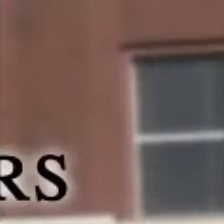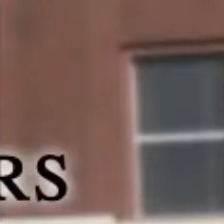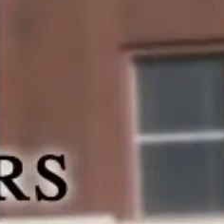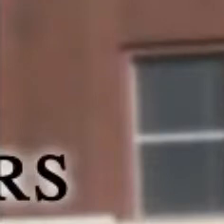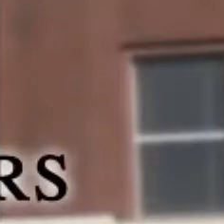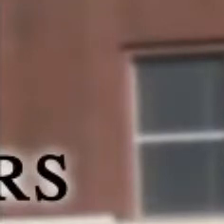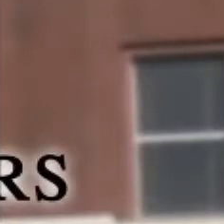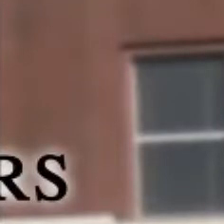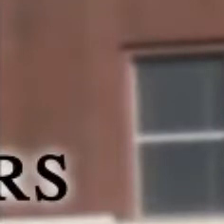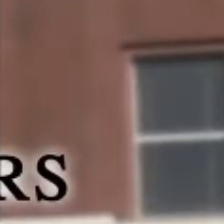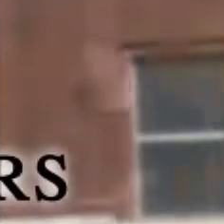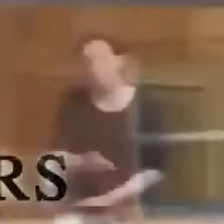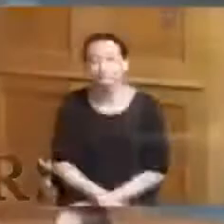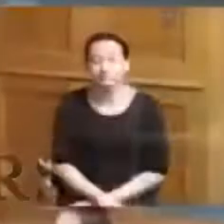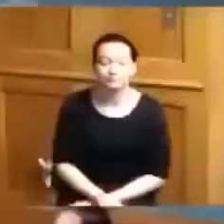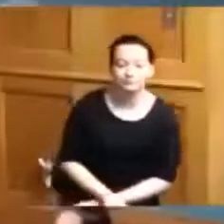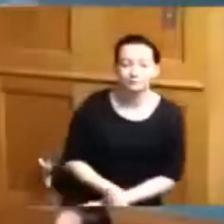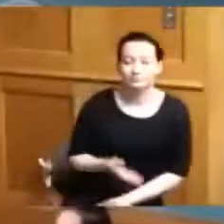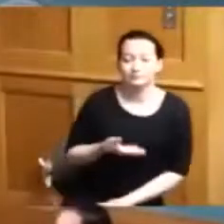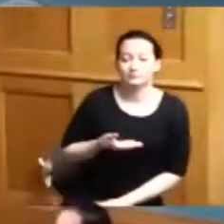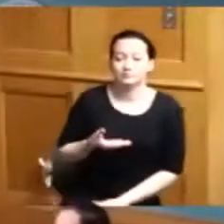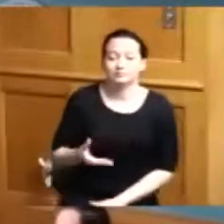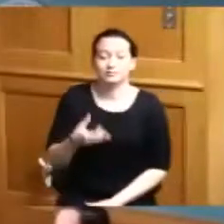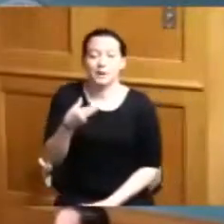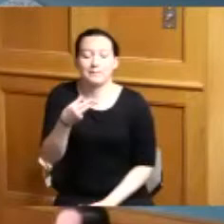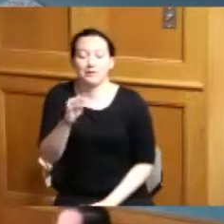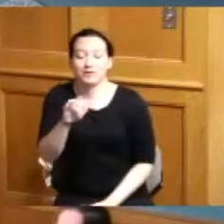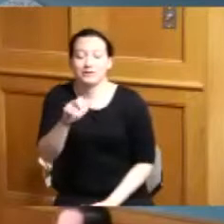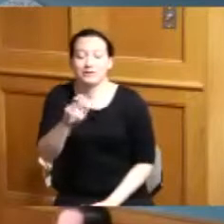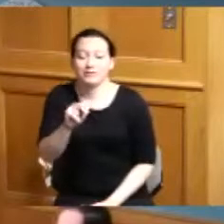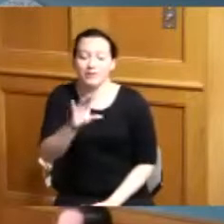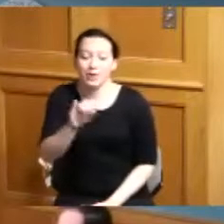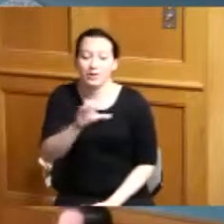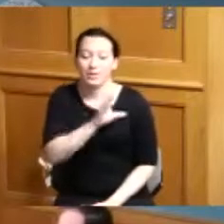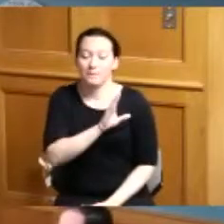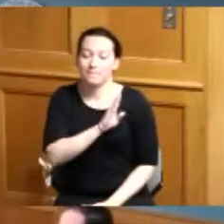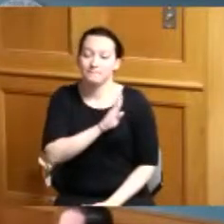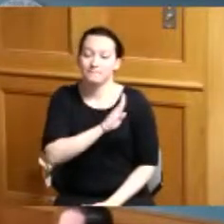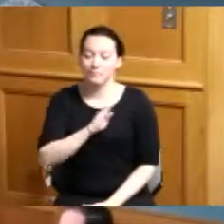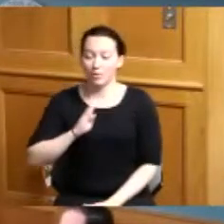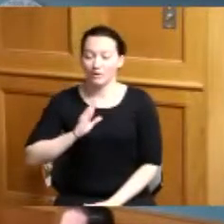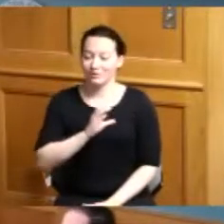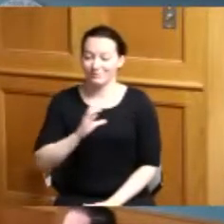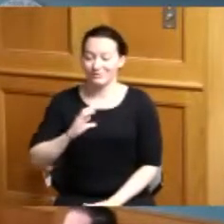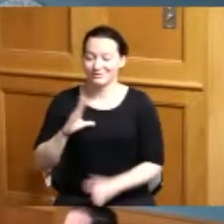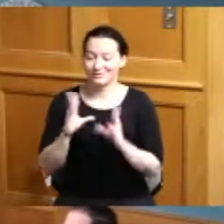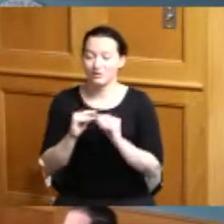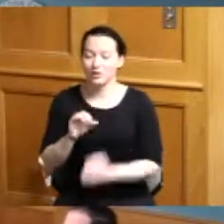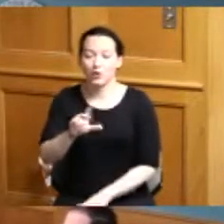come on and Welcome to our Hamilton County Board of Commission meeting on October 27th